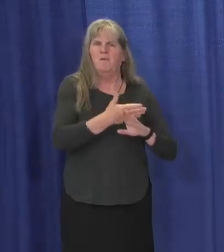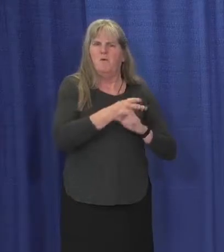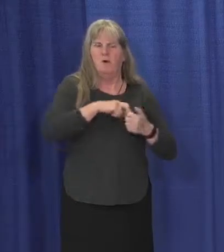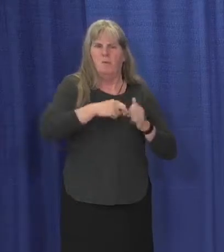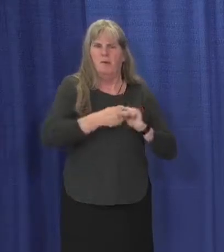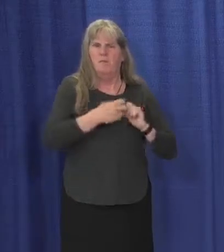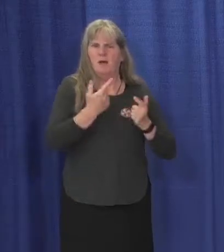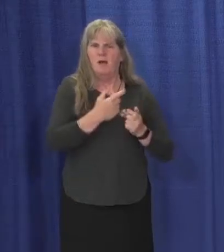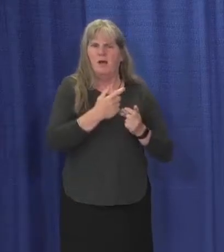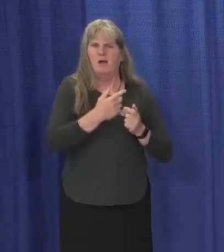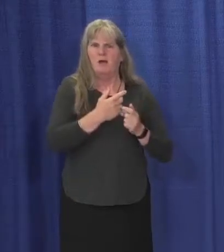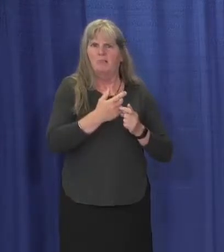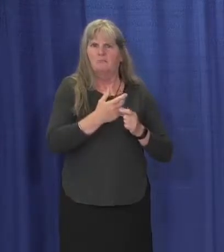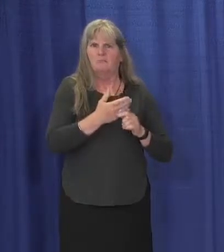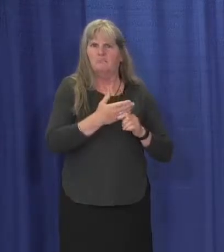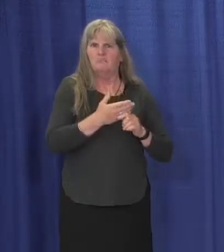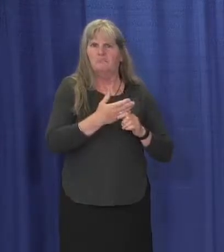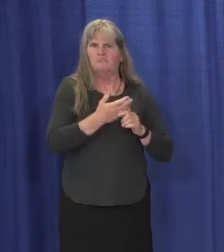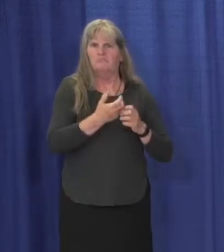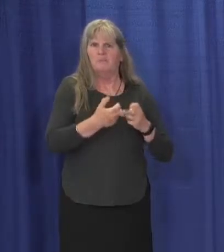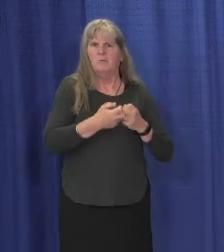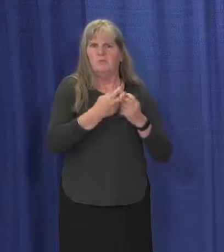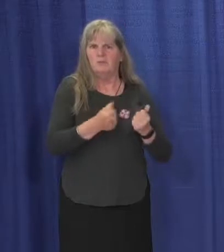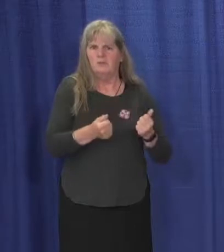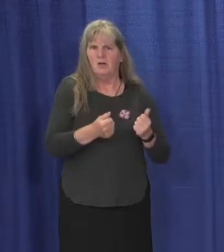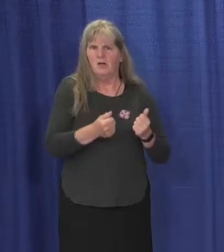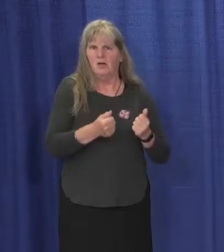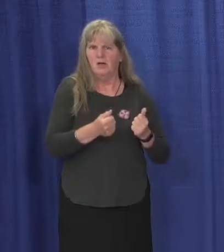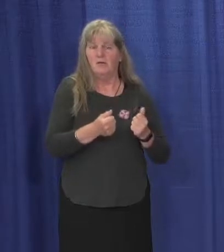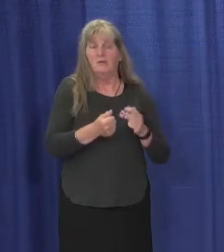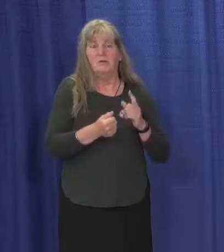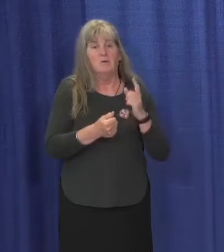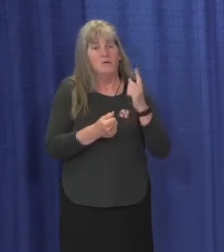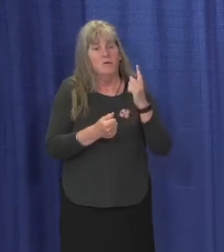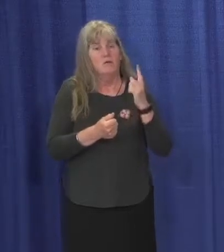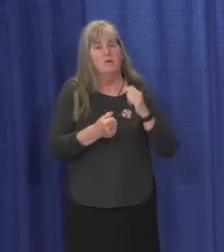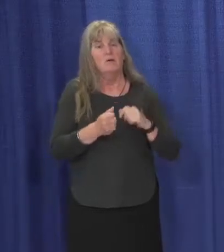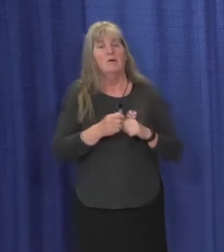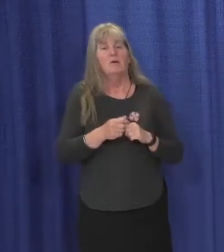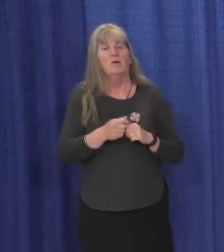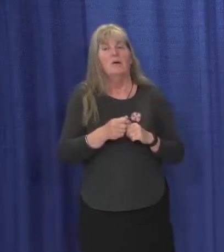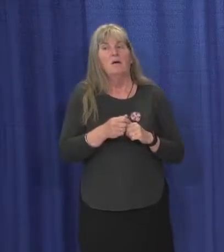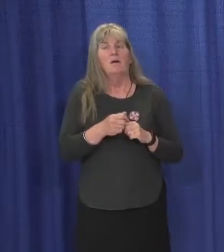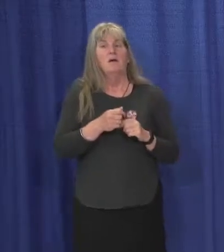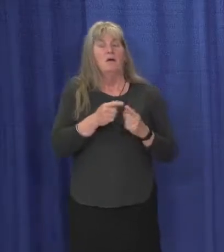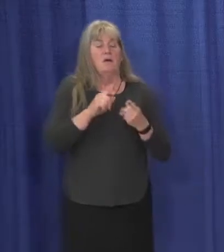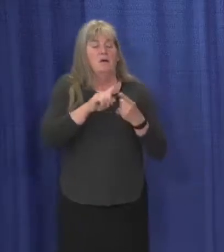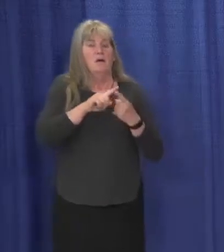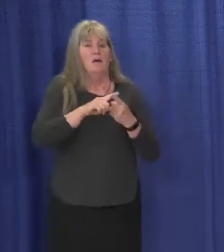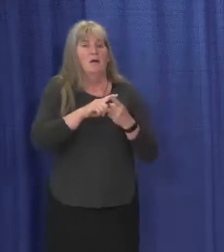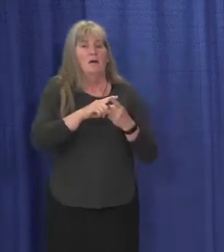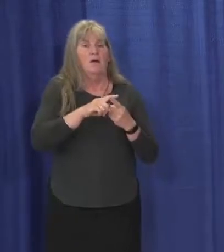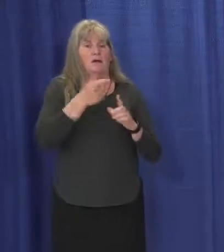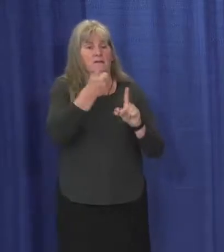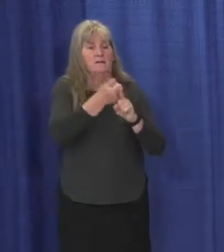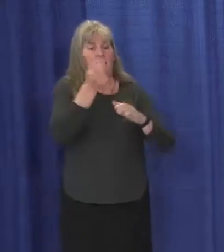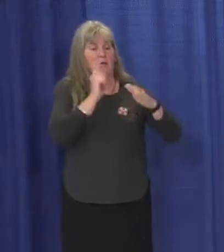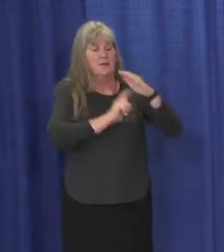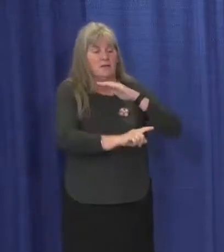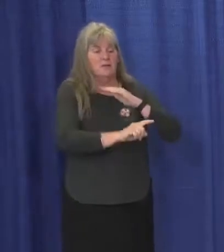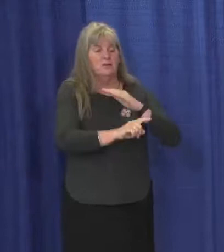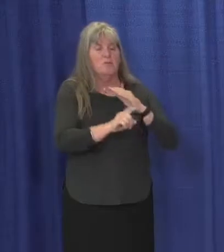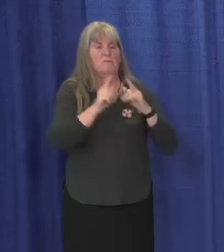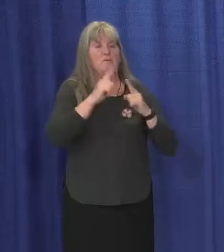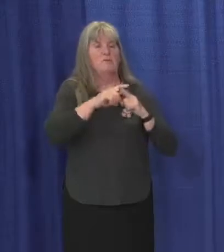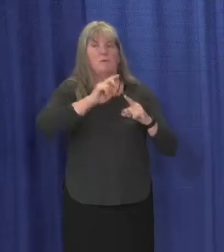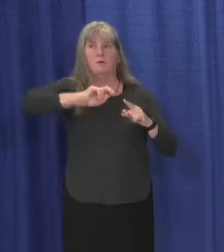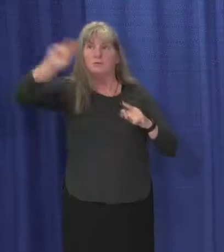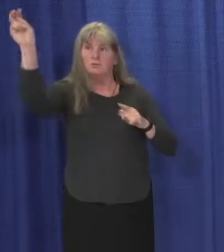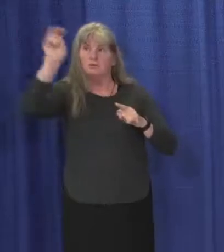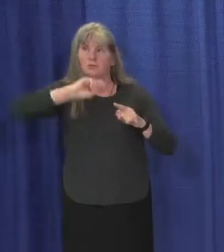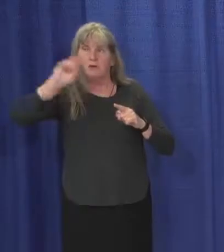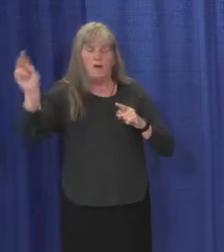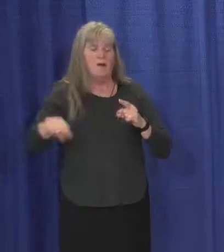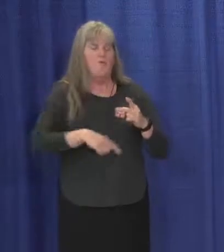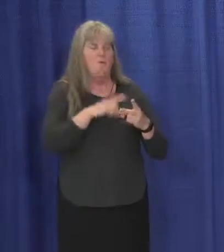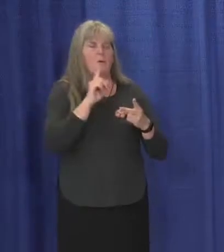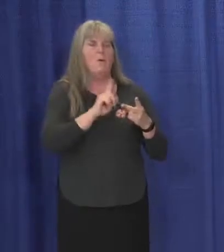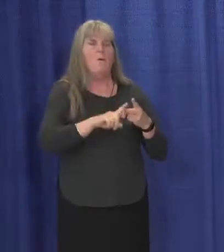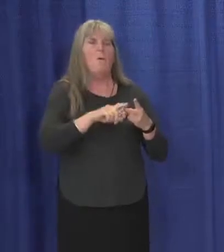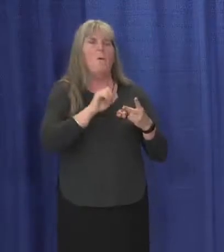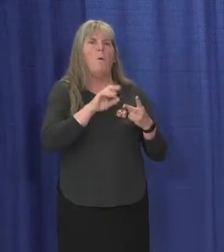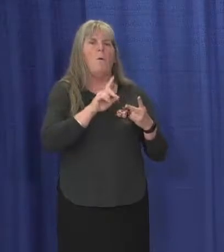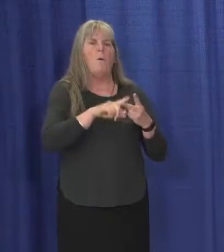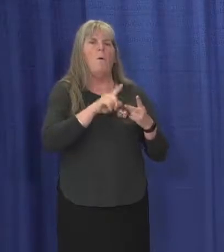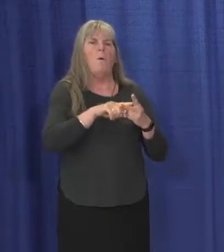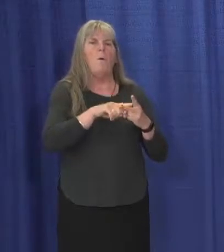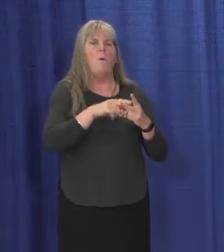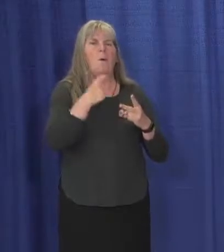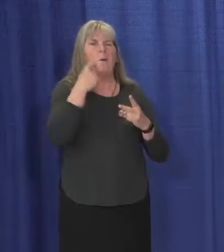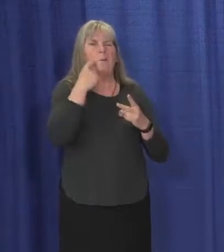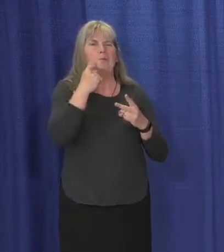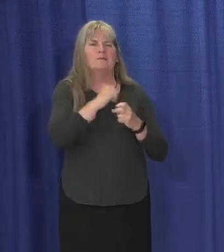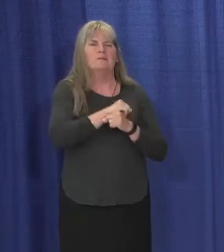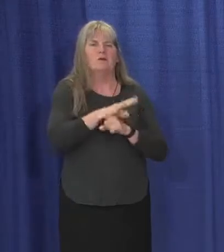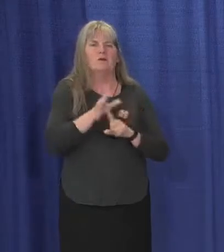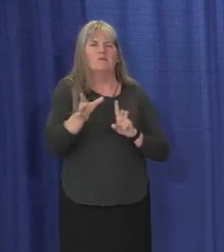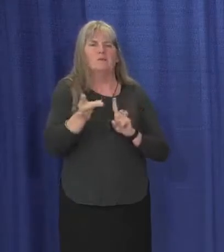amplified for check-in's and